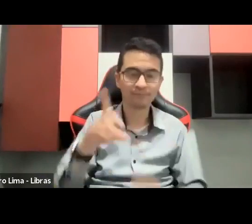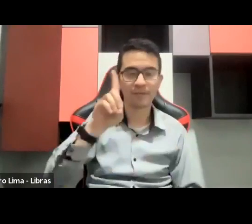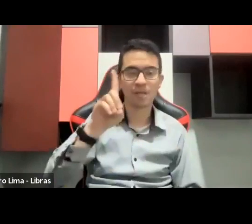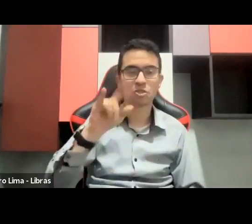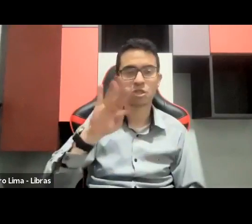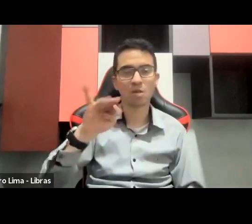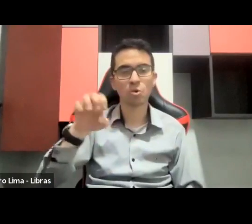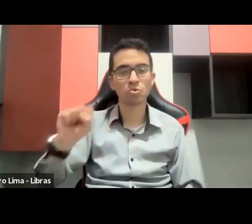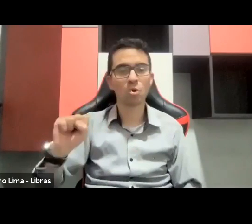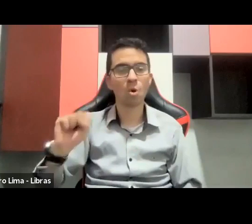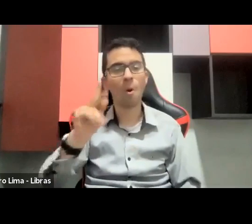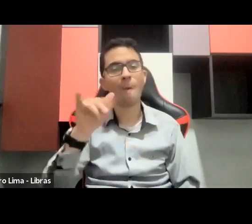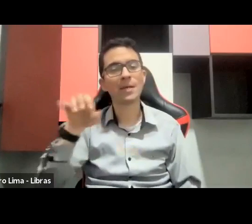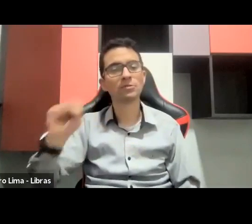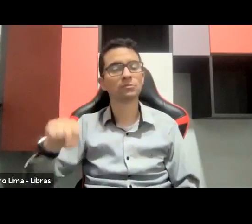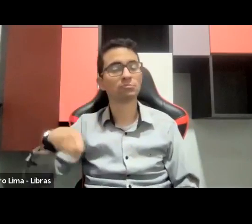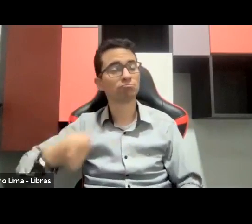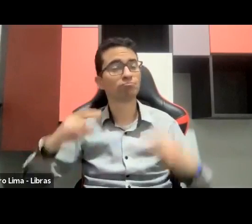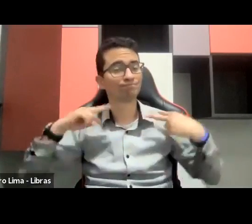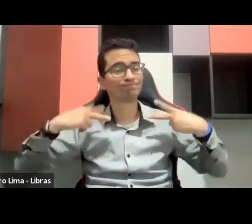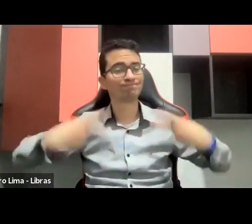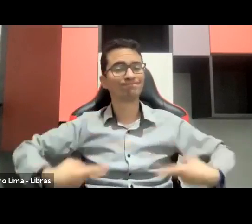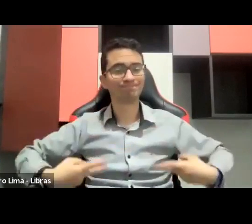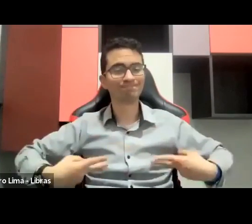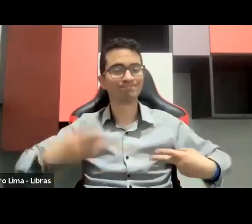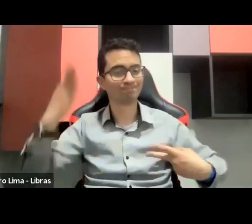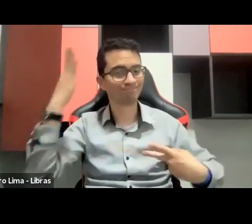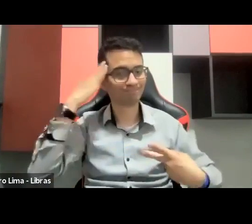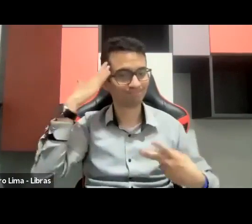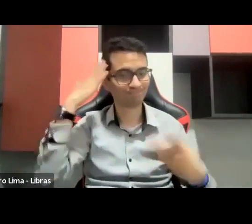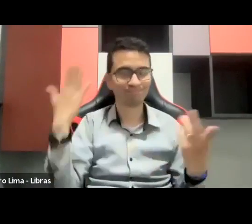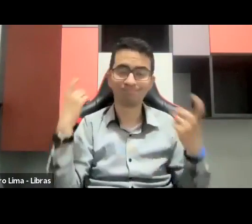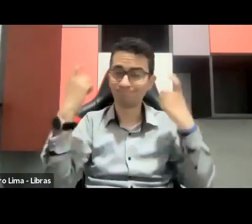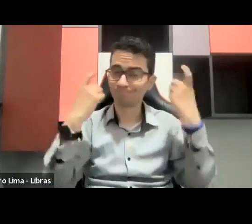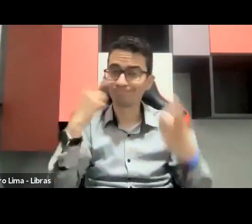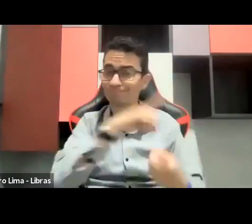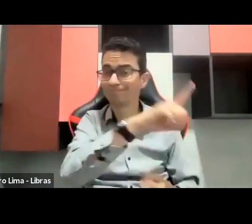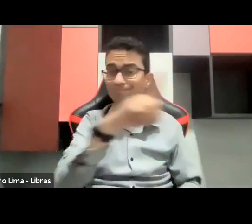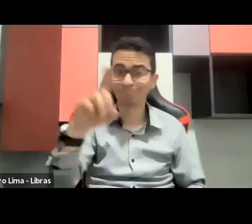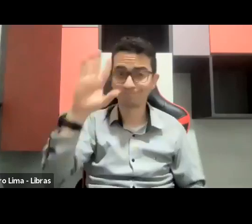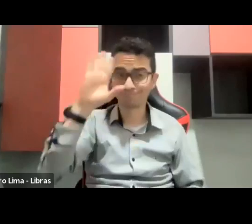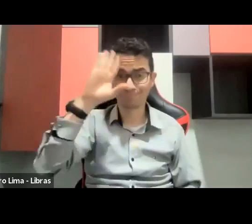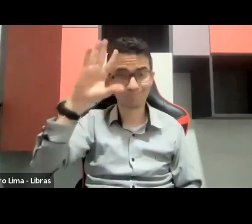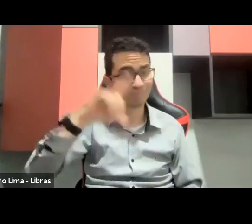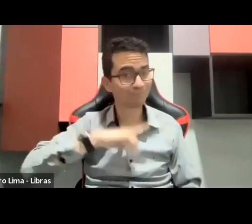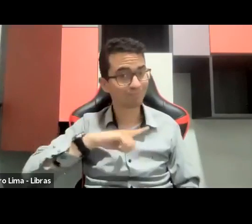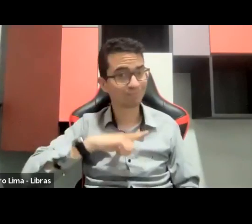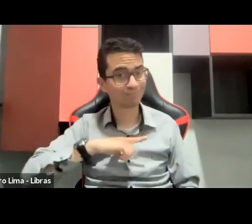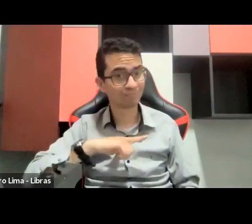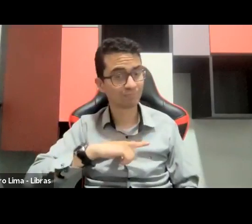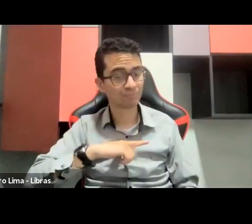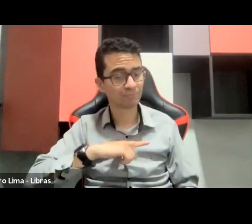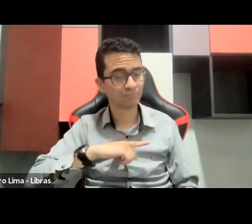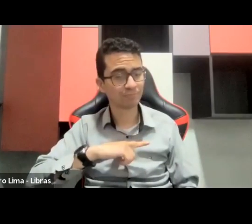t, or environment or environmental organization. Again, I think the sources I think the sources so agency. or relate to